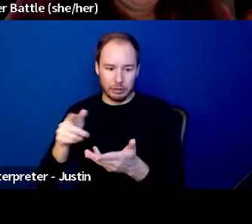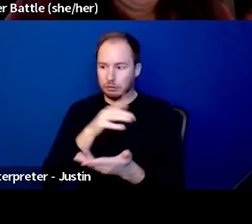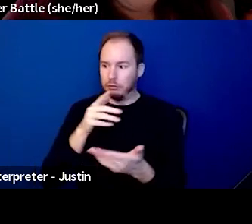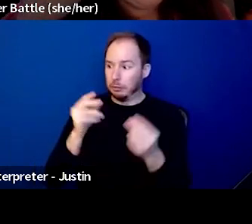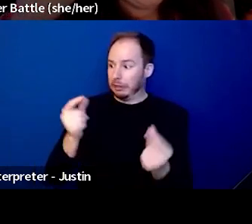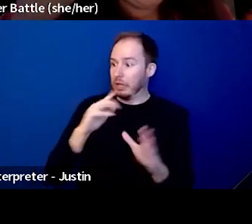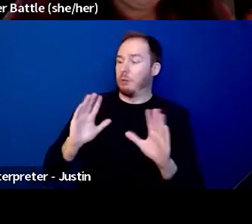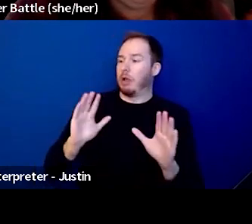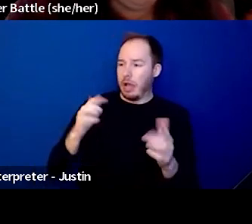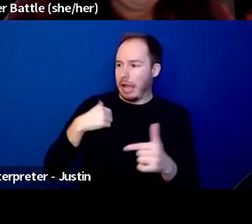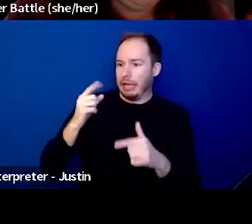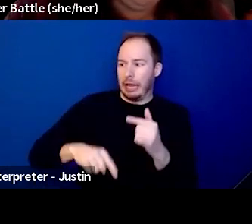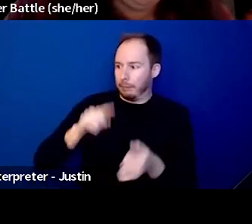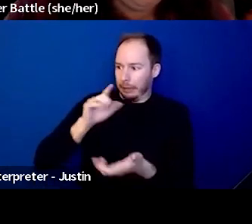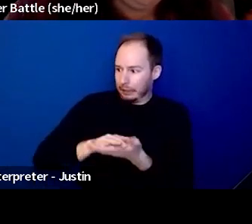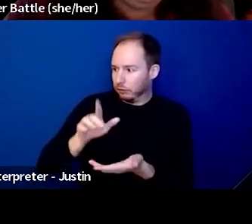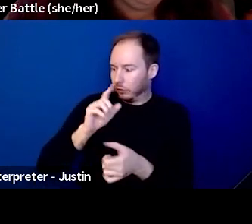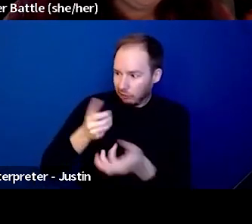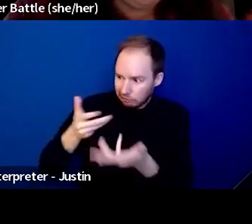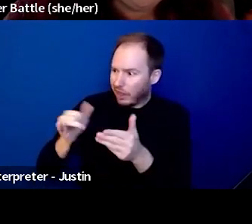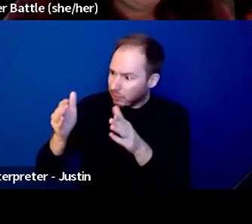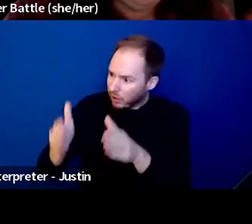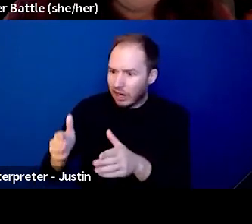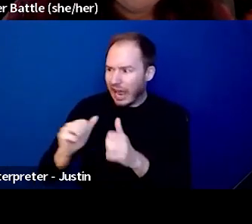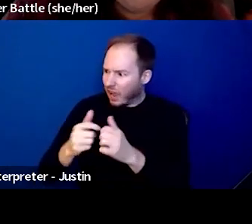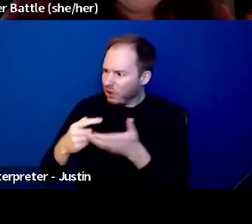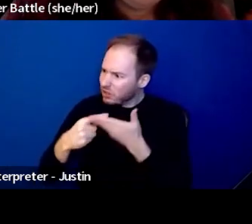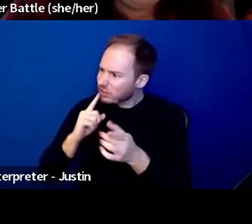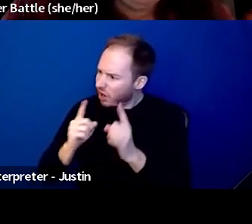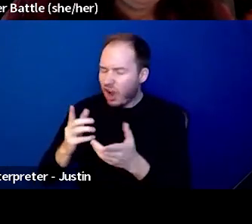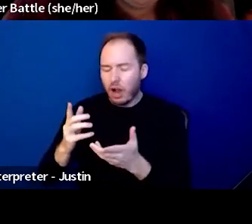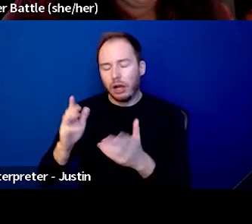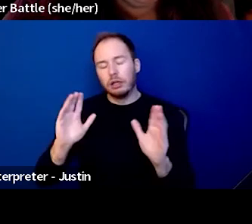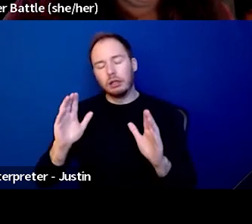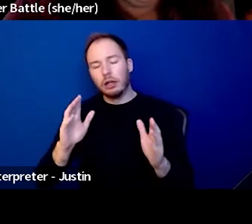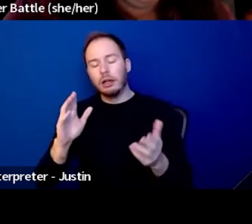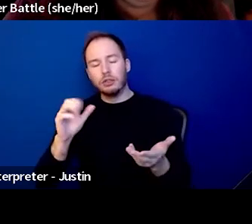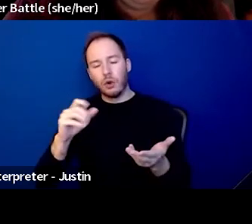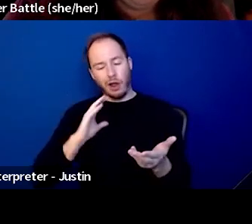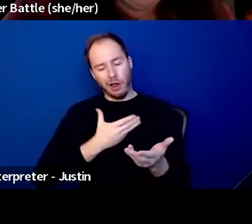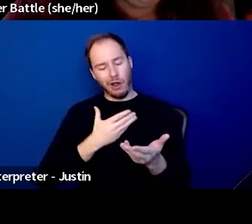"Oh my goodness, I can't believe that you're talking with folks at this high acuity." And so for our law enforcement partners,